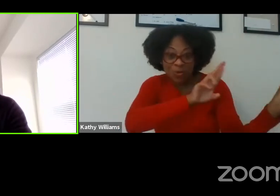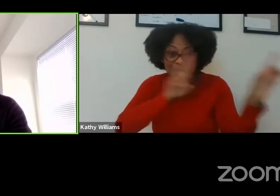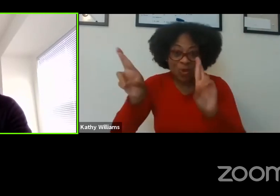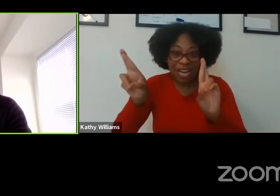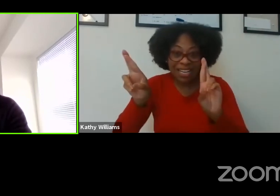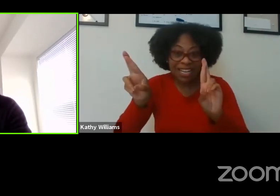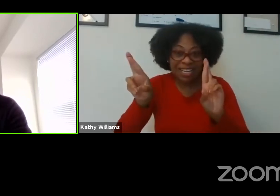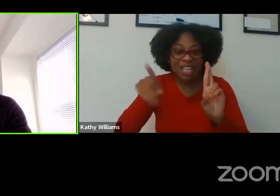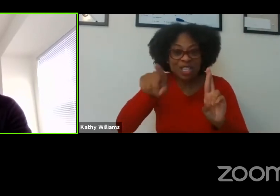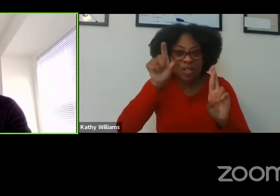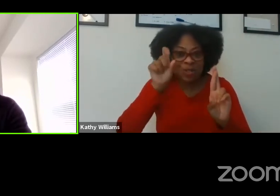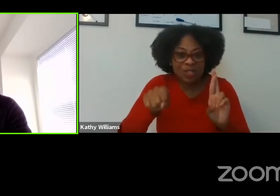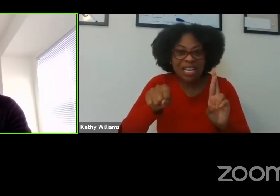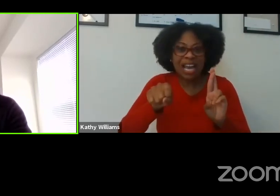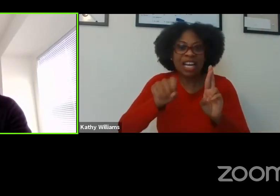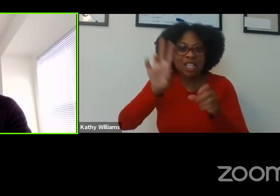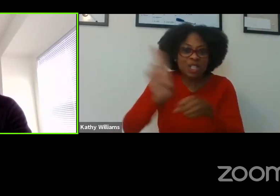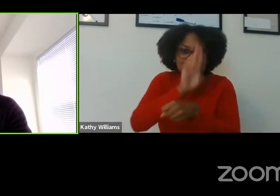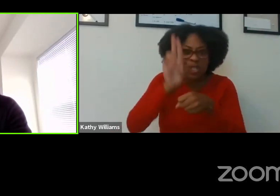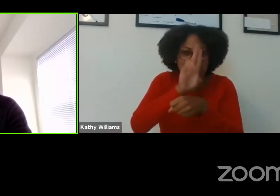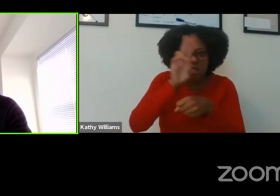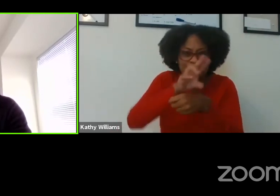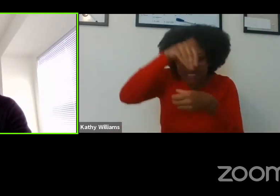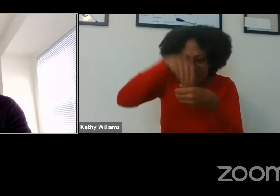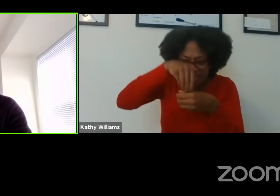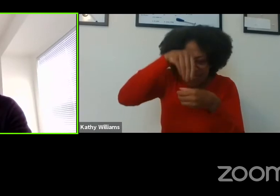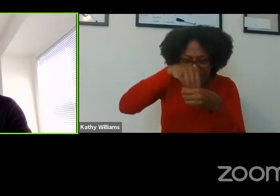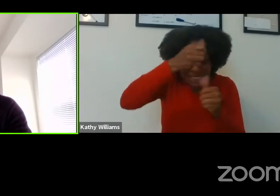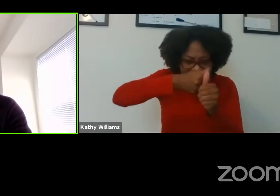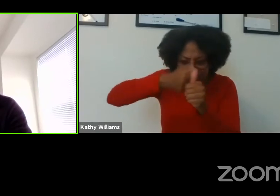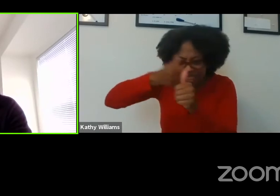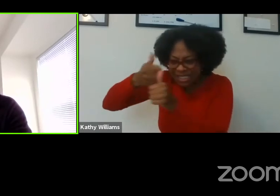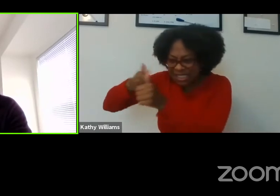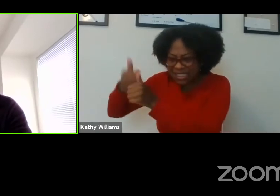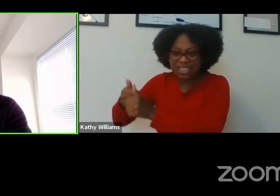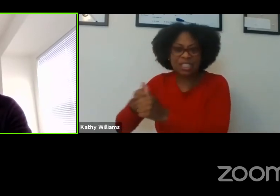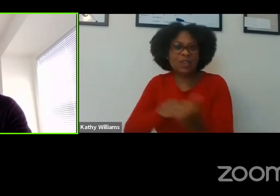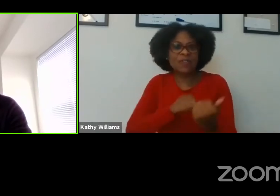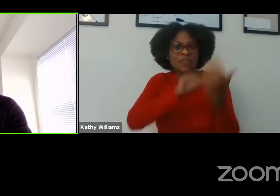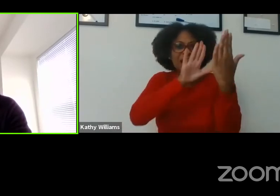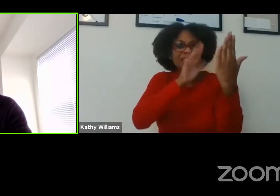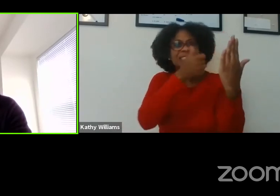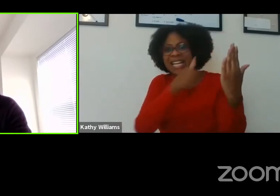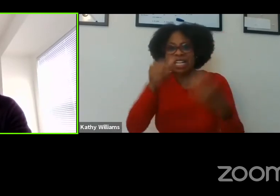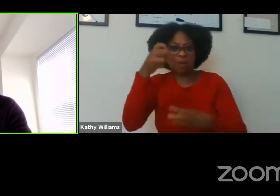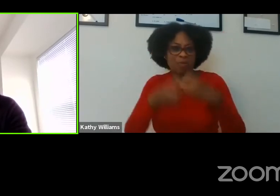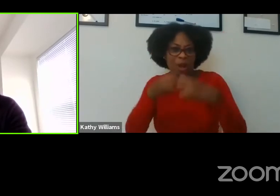that backpack and utilize them to break through any obstacle that you have set before you.